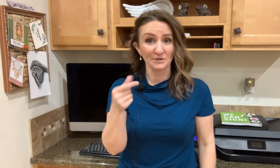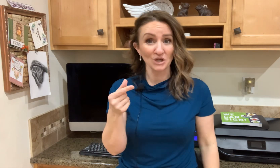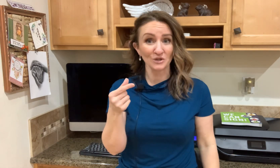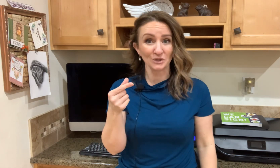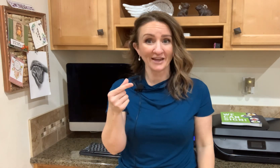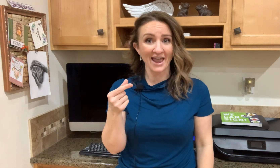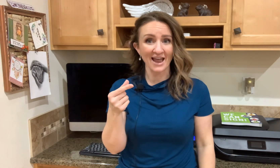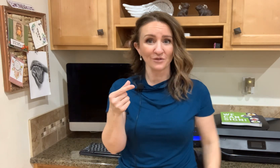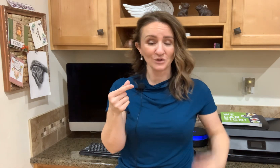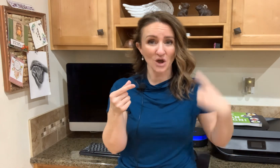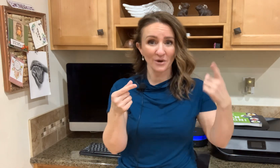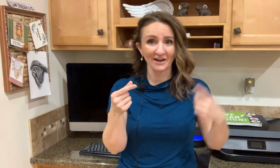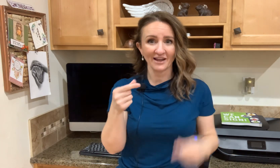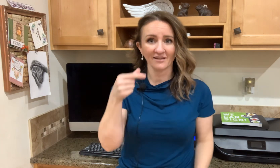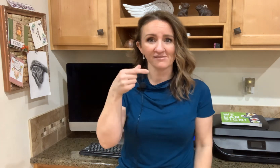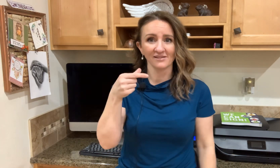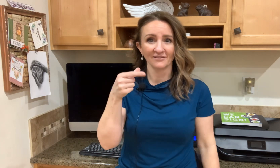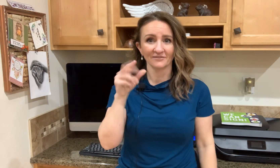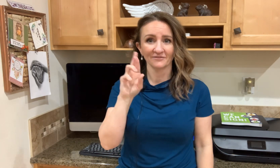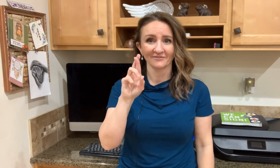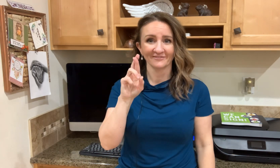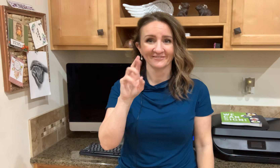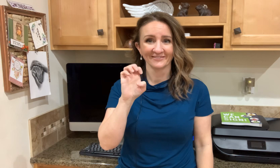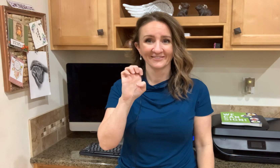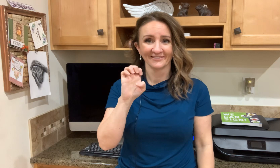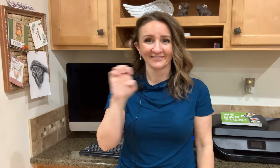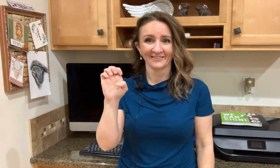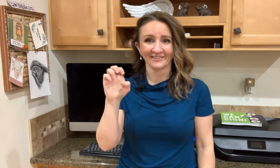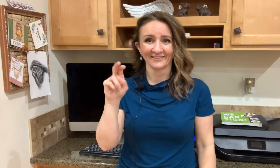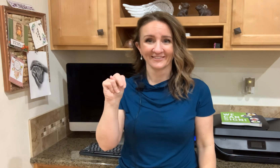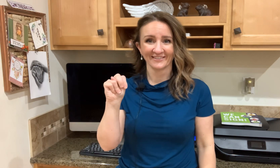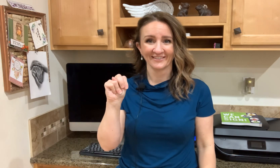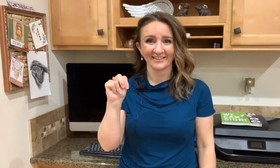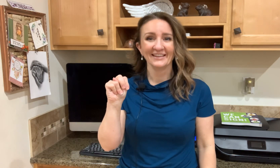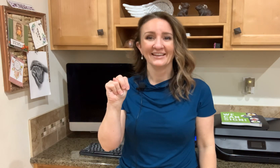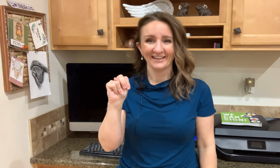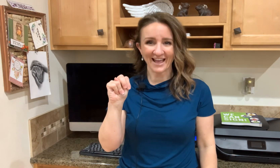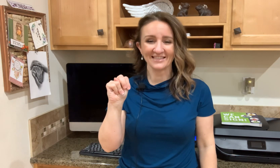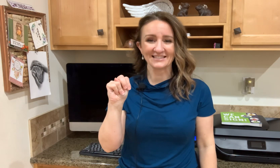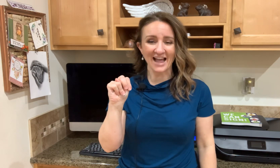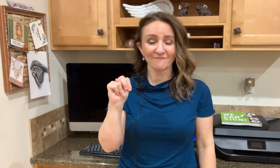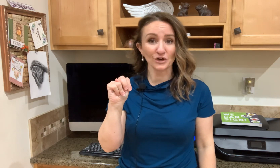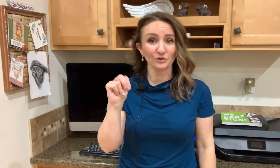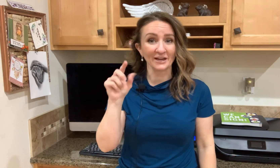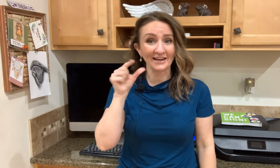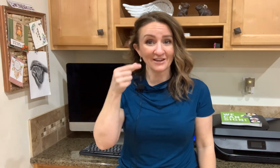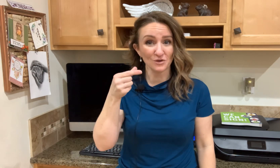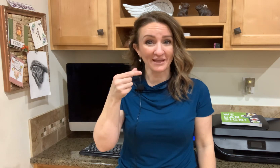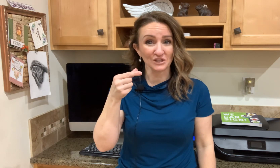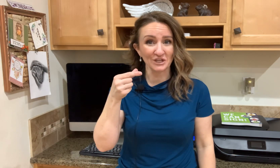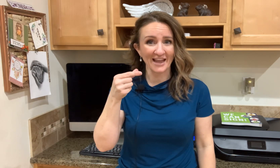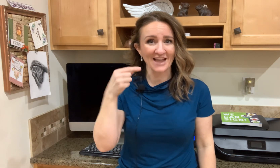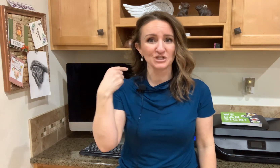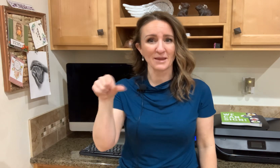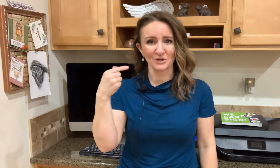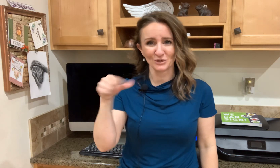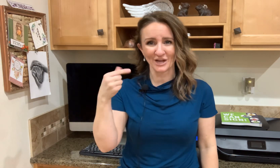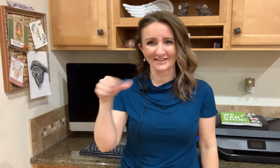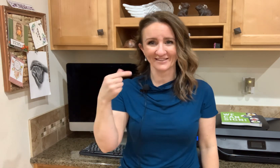show it to you again, now that you know what it is... And the sign for green you make the G handshape and you shake it to the